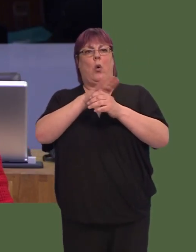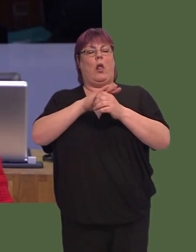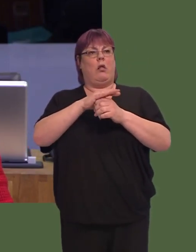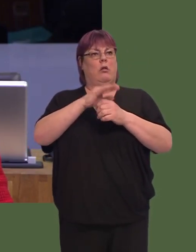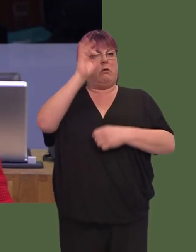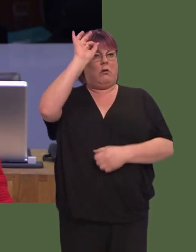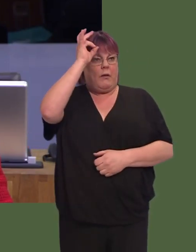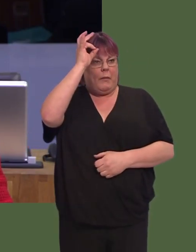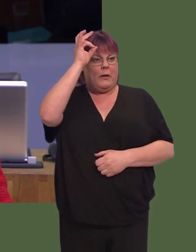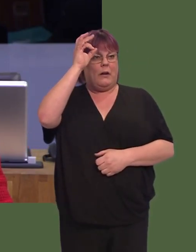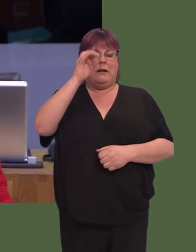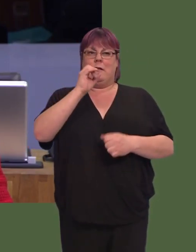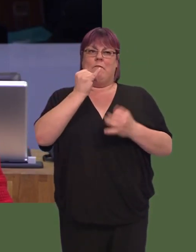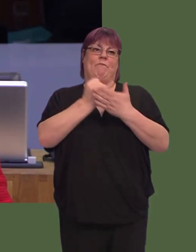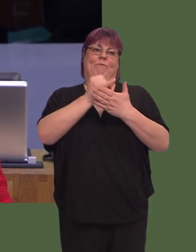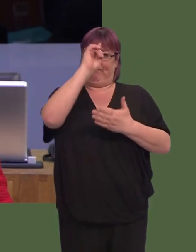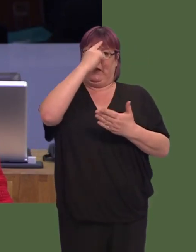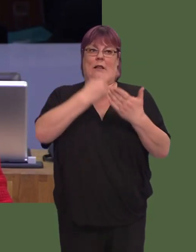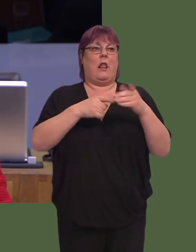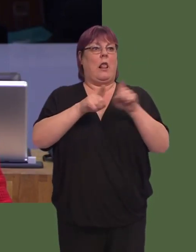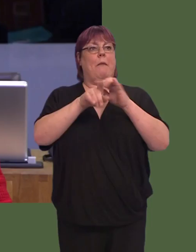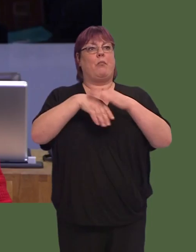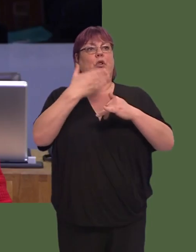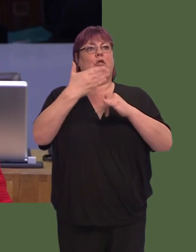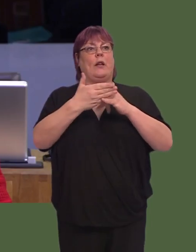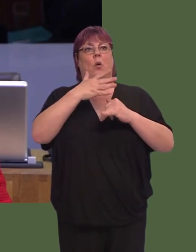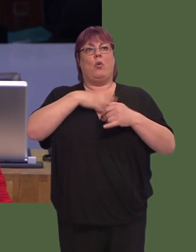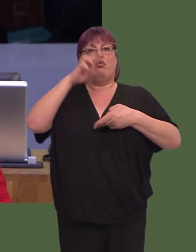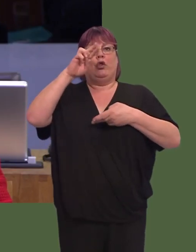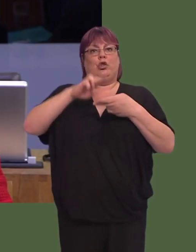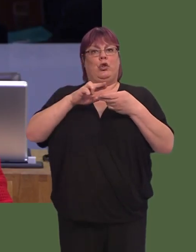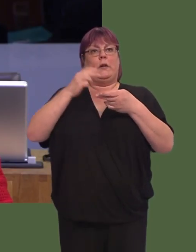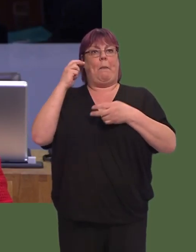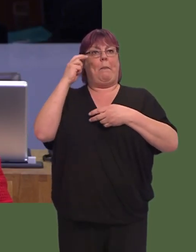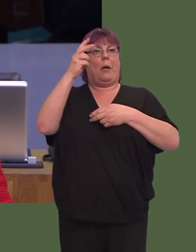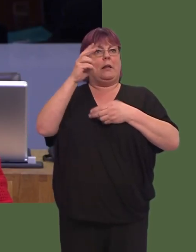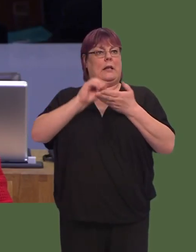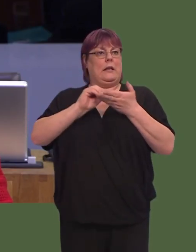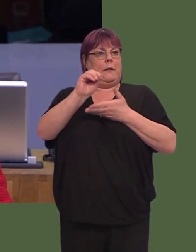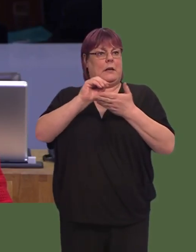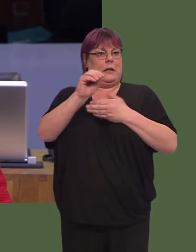Bridgend council intend to cut bus subsidies, which put an end to services covering a lot